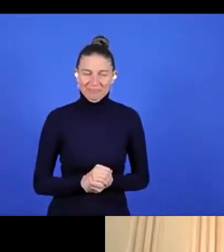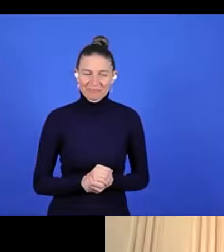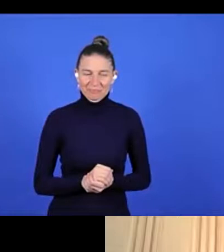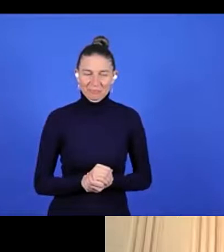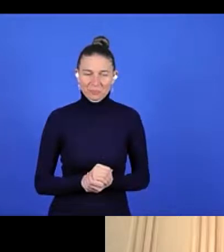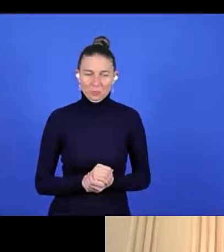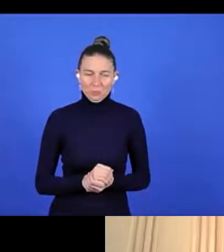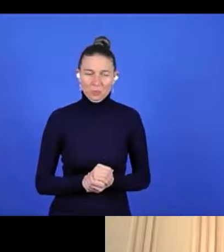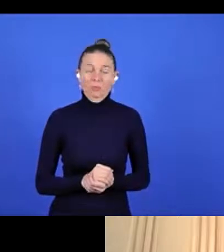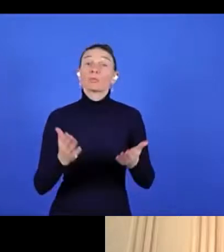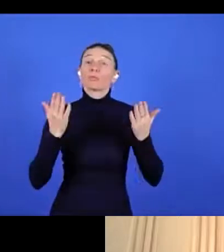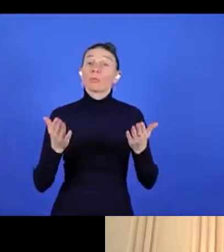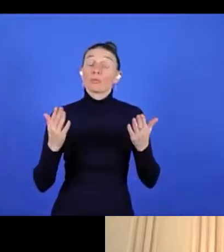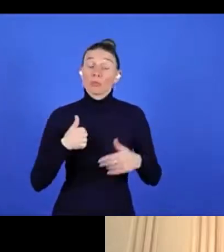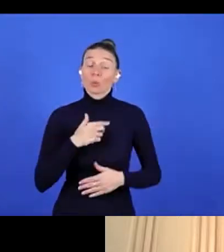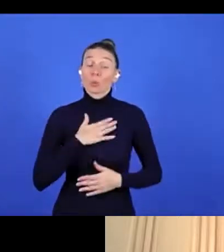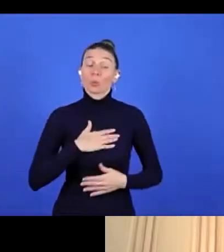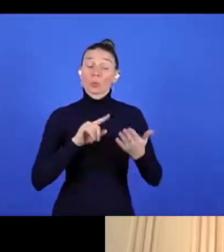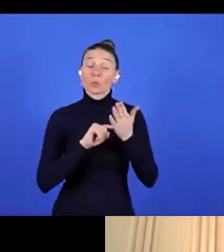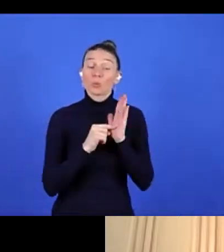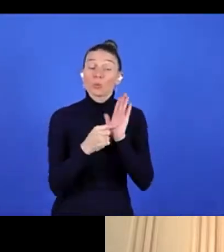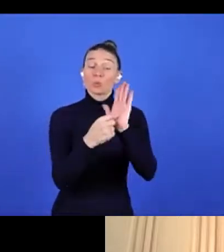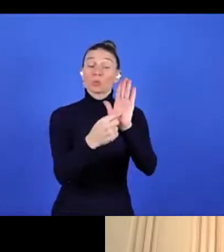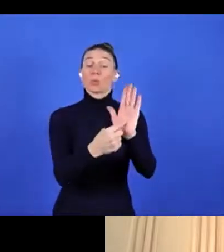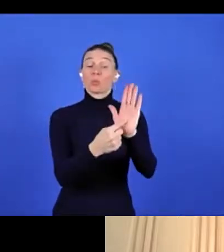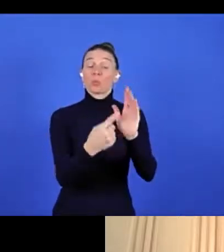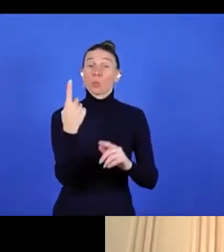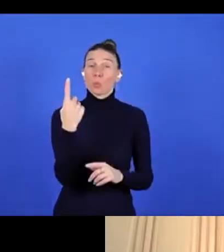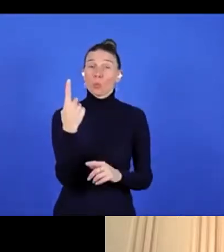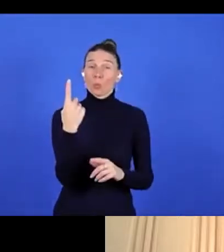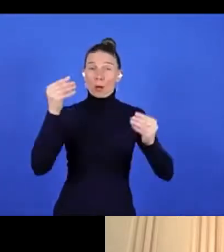be short and do the presentation on time. I will